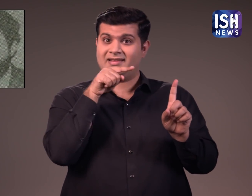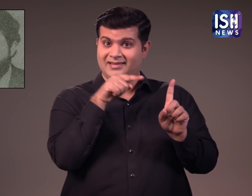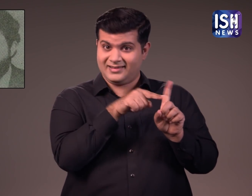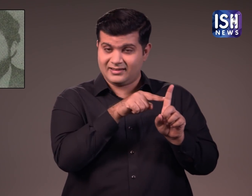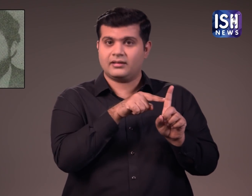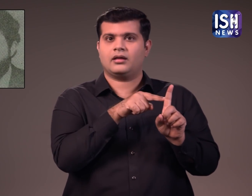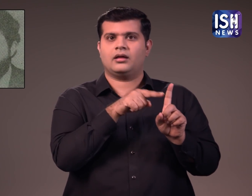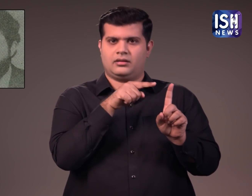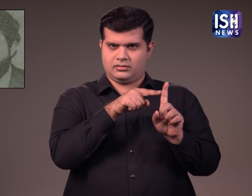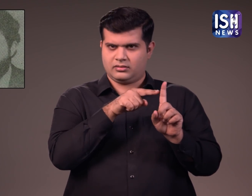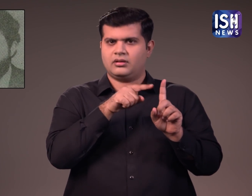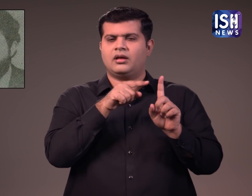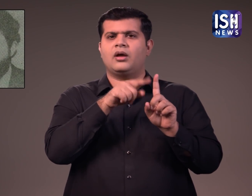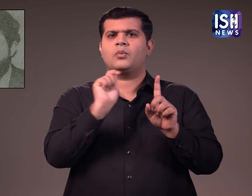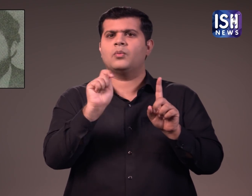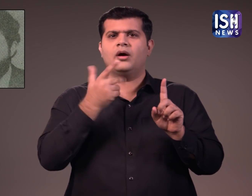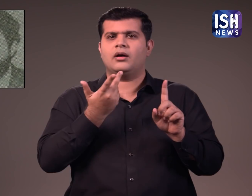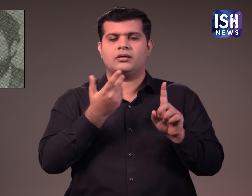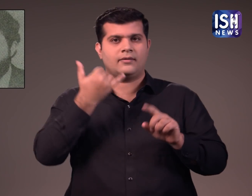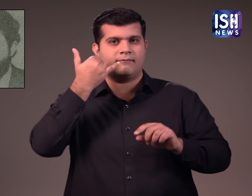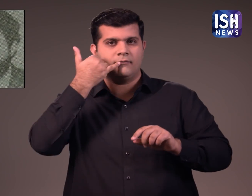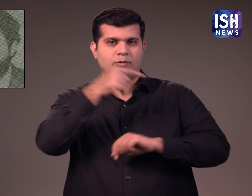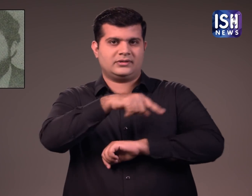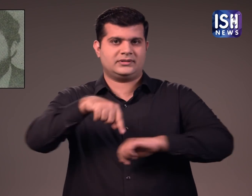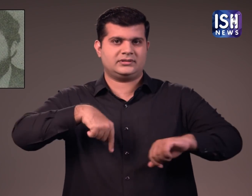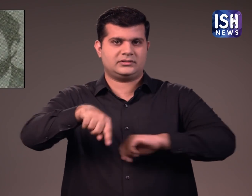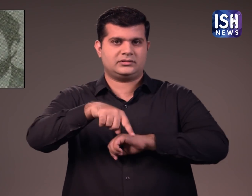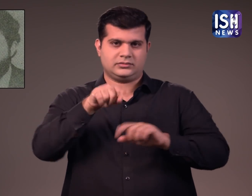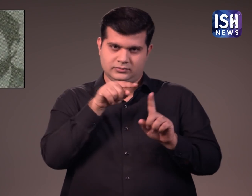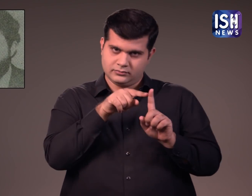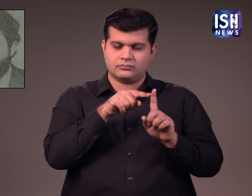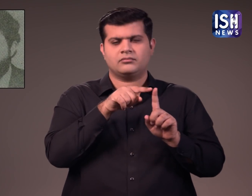He was a telecom engineer.